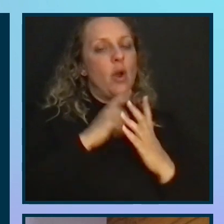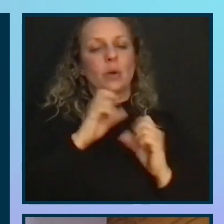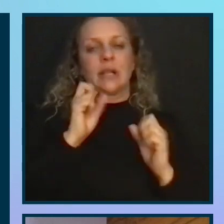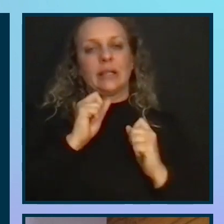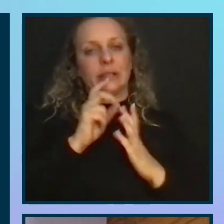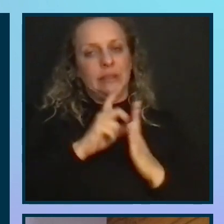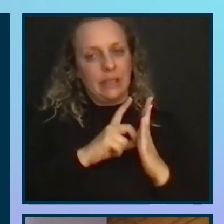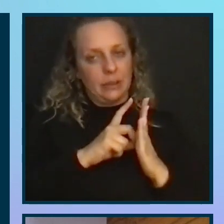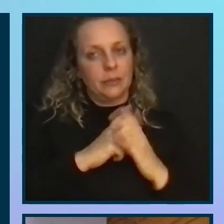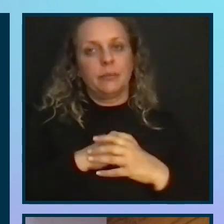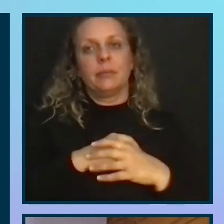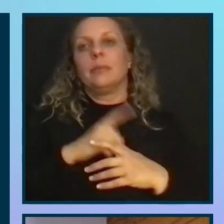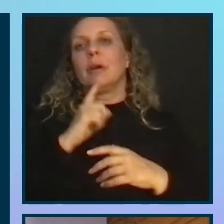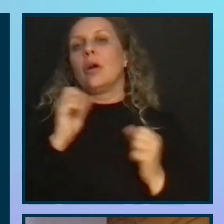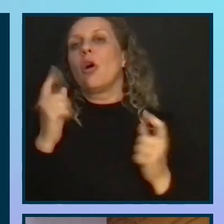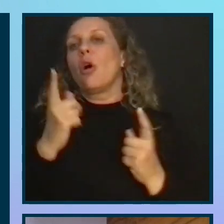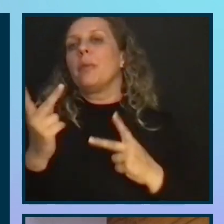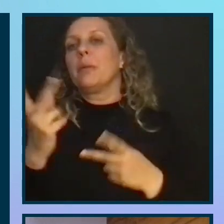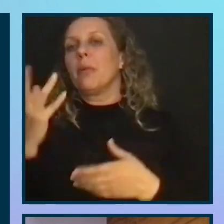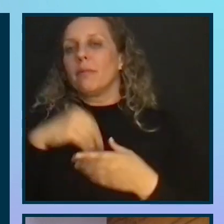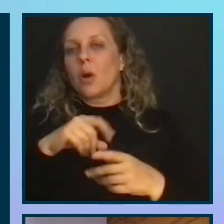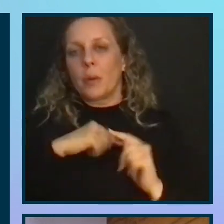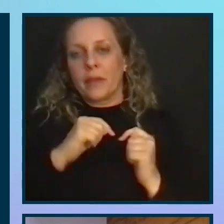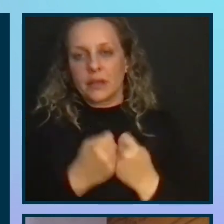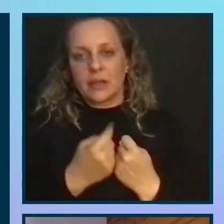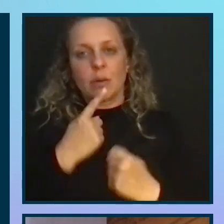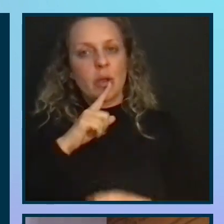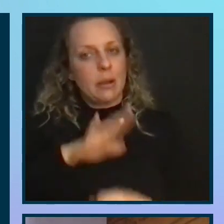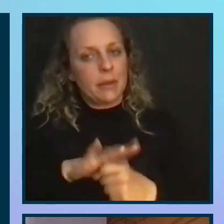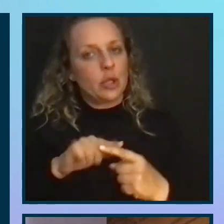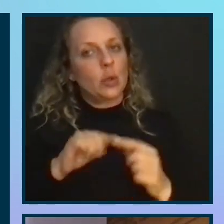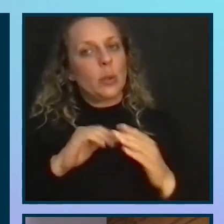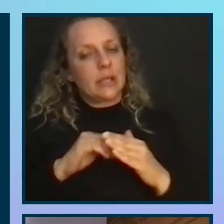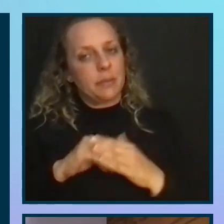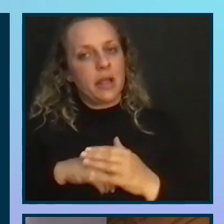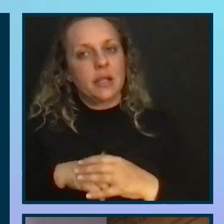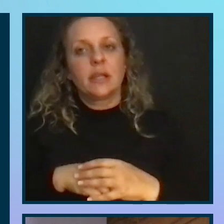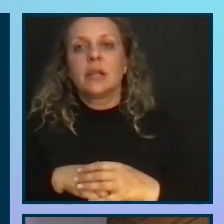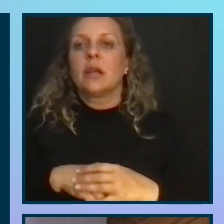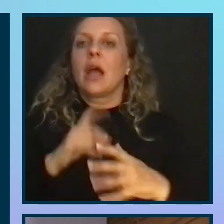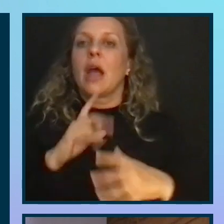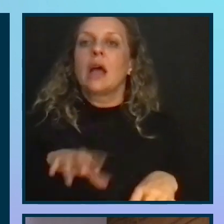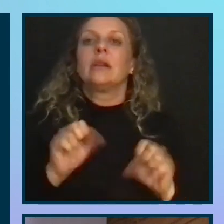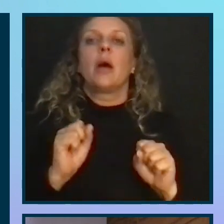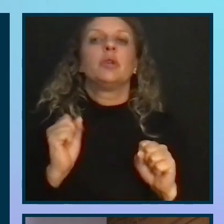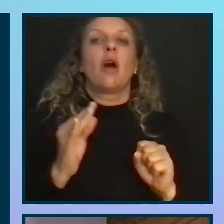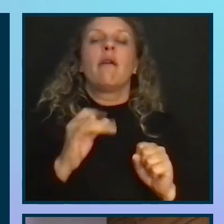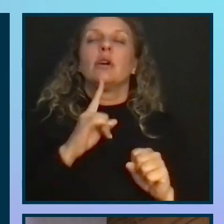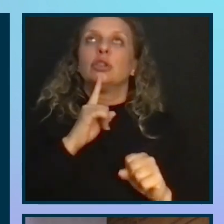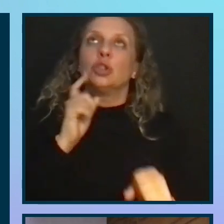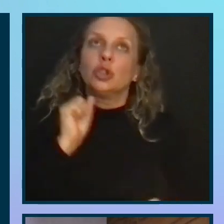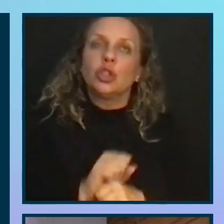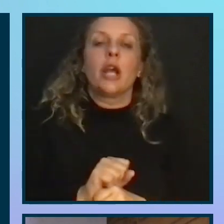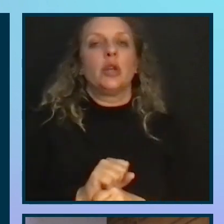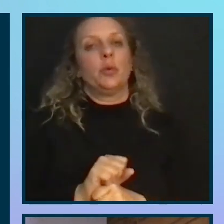and all my colleagues in the accessibility team for their commitment to accessibility and adoption of a genuine inclusive approach.